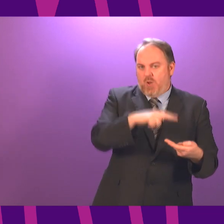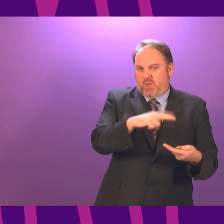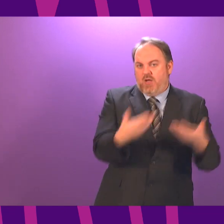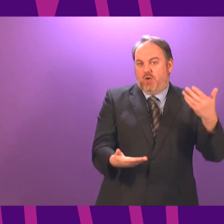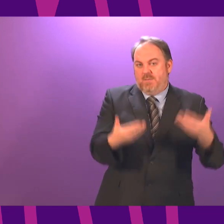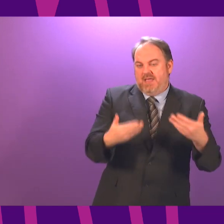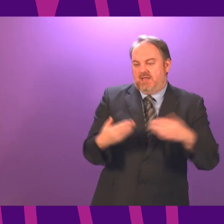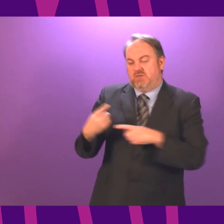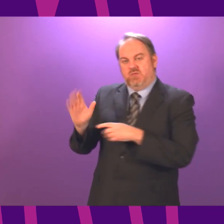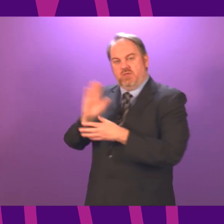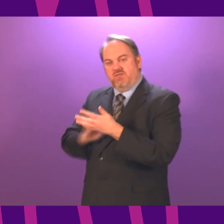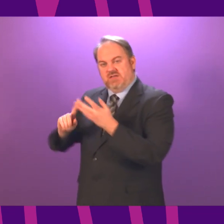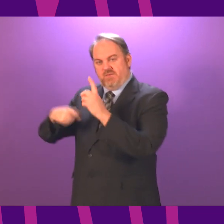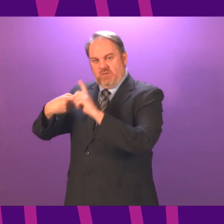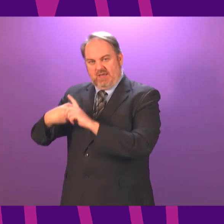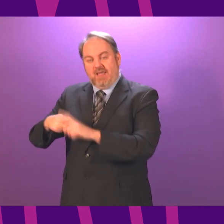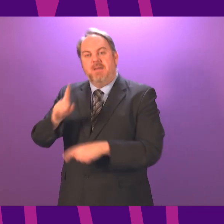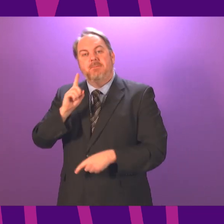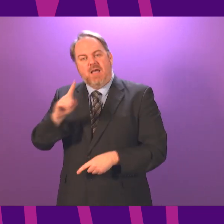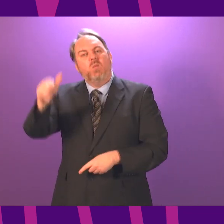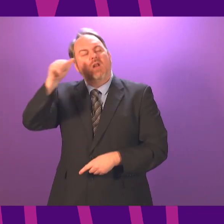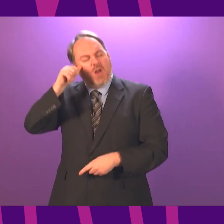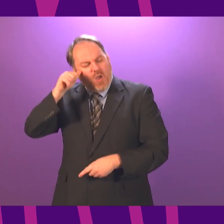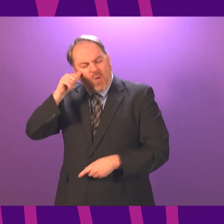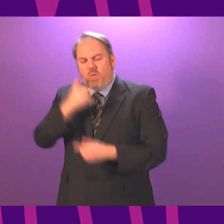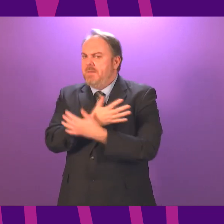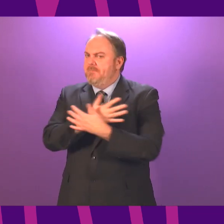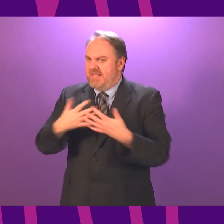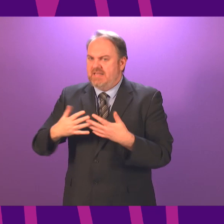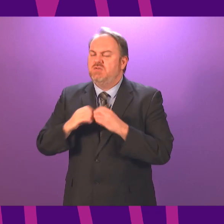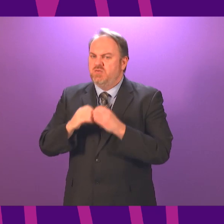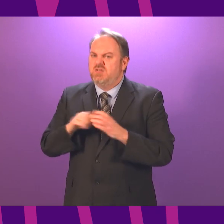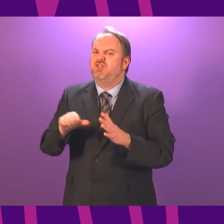are being felt acutely by students, so there is a need for us to step up and do as much as we can. Willie Coffey (Kilmarnock and Irvine Valley) (SNP):